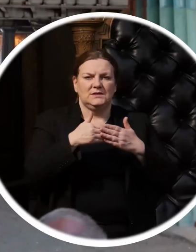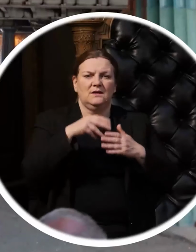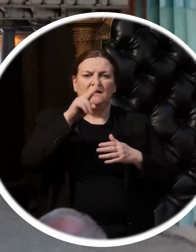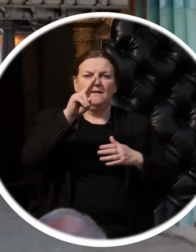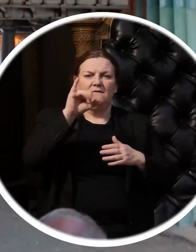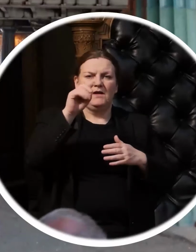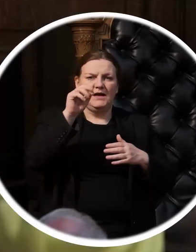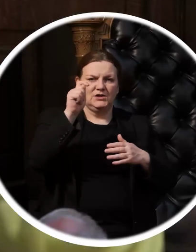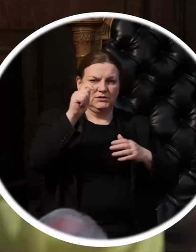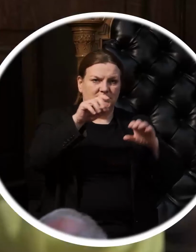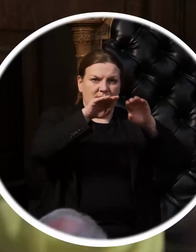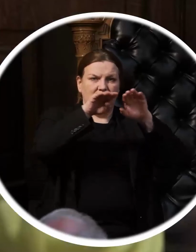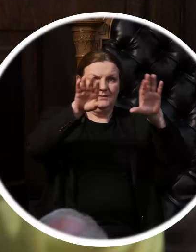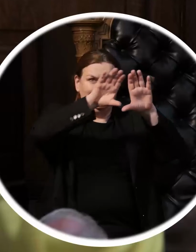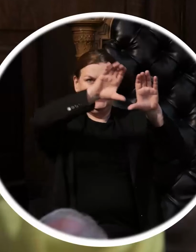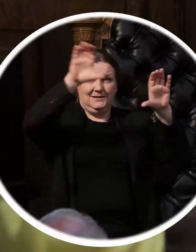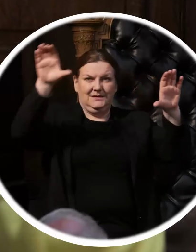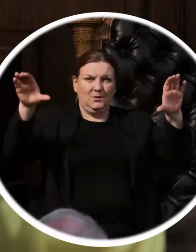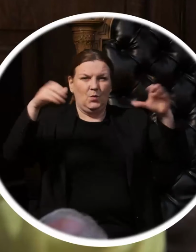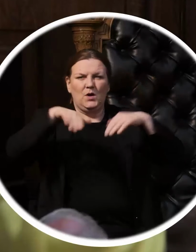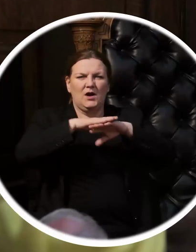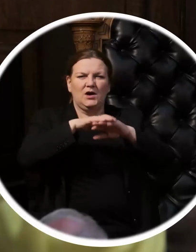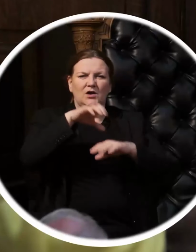which is, I'm sure many of you are familiar with it,